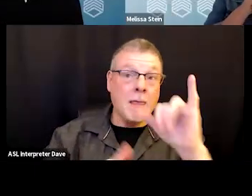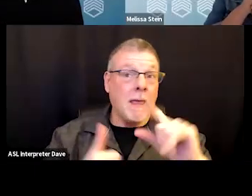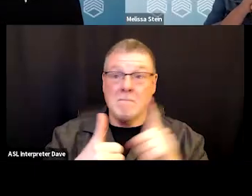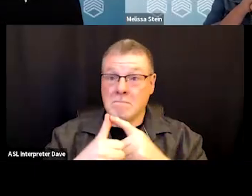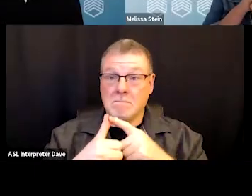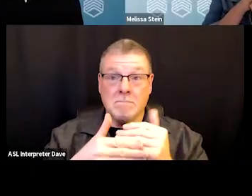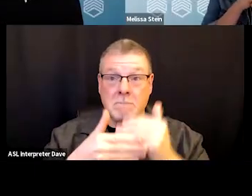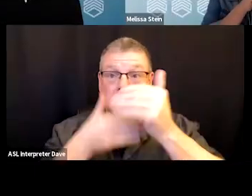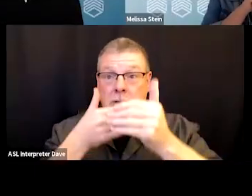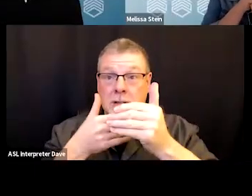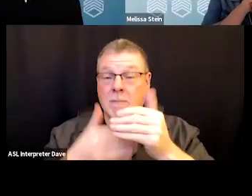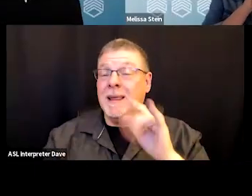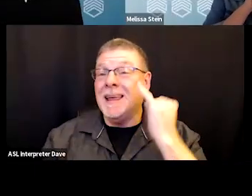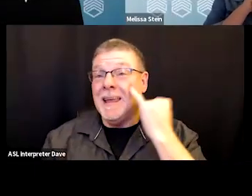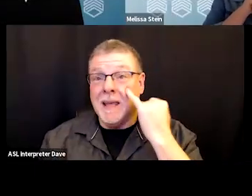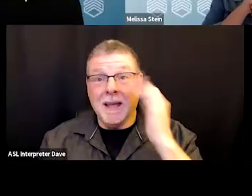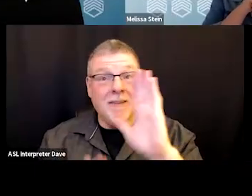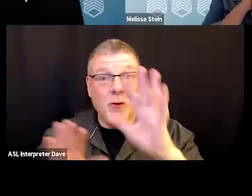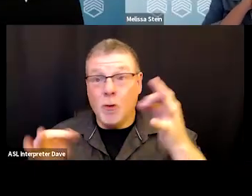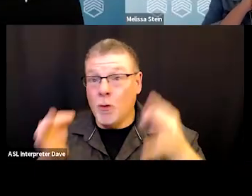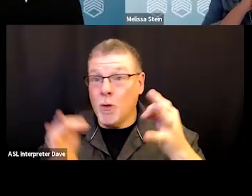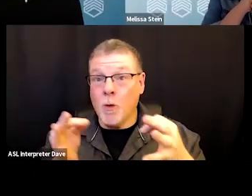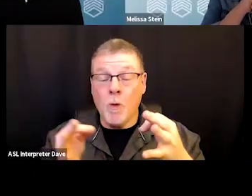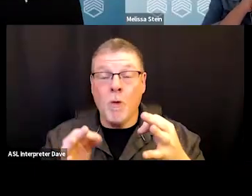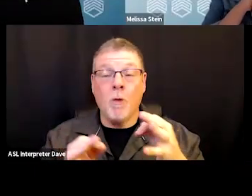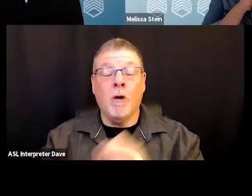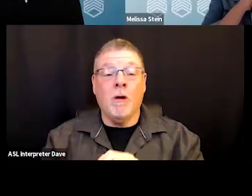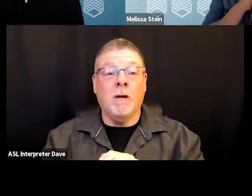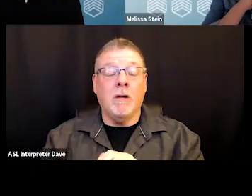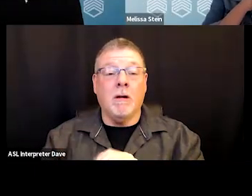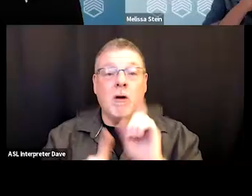If your court has never done, or your probation office has never done a training